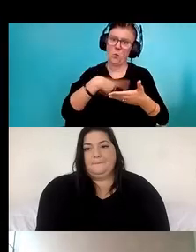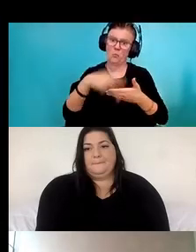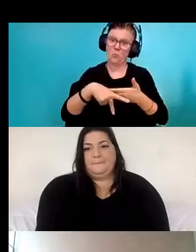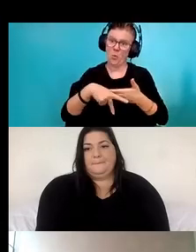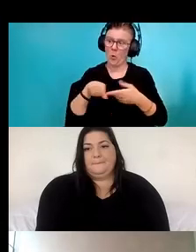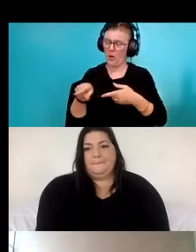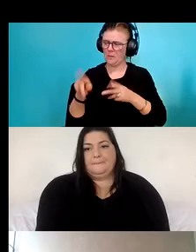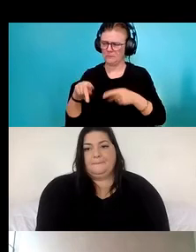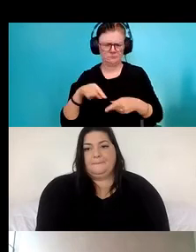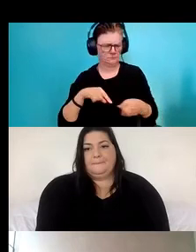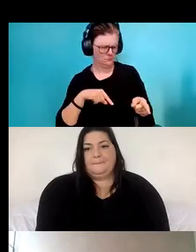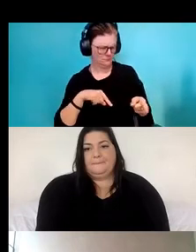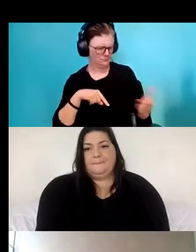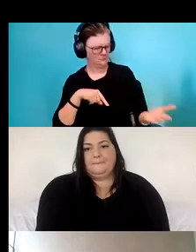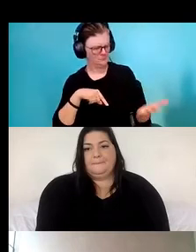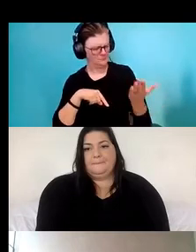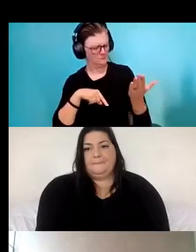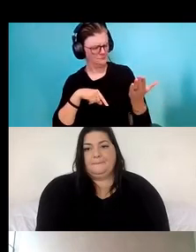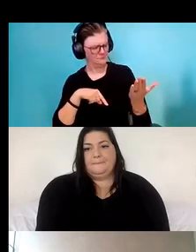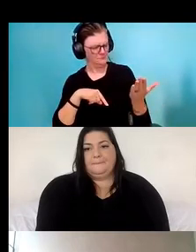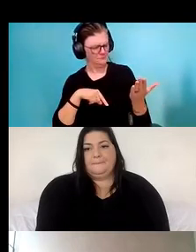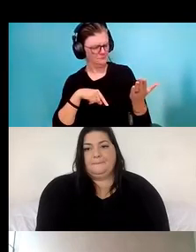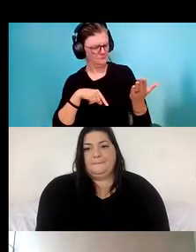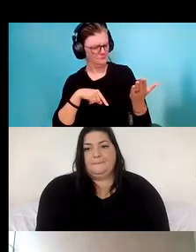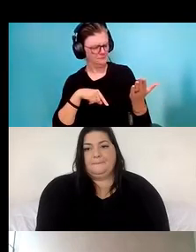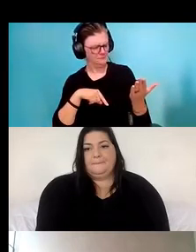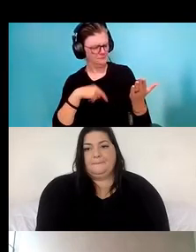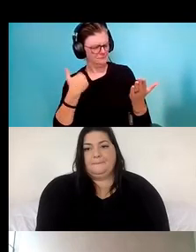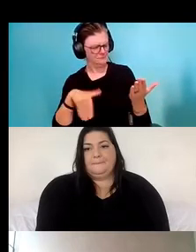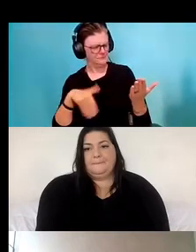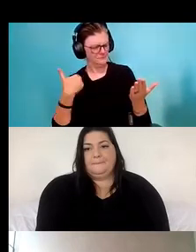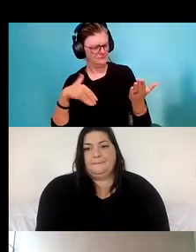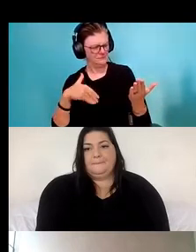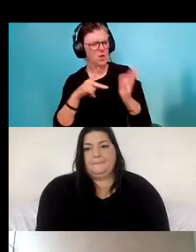reporting a significant number of dual arrests